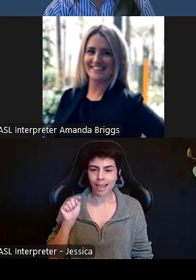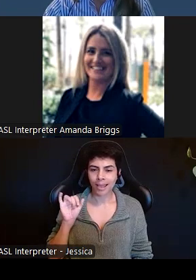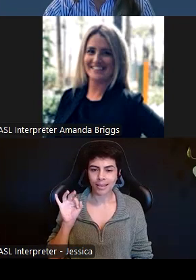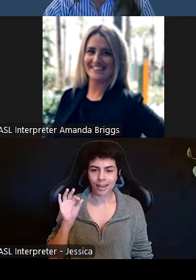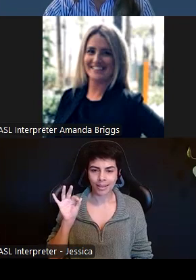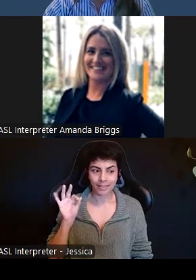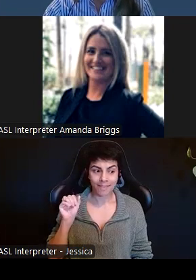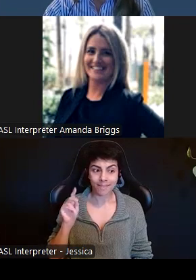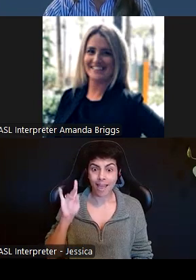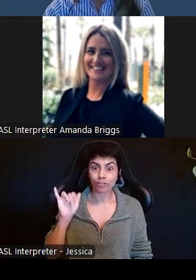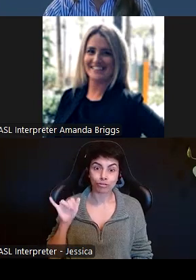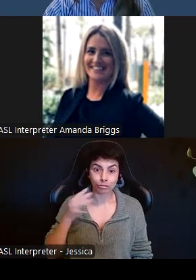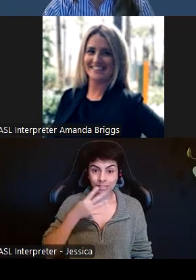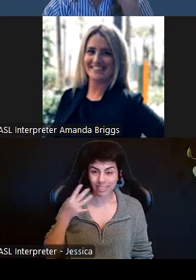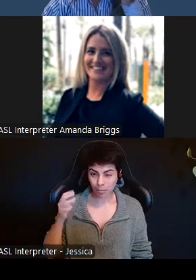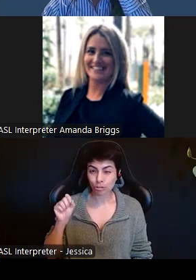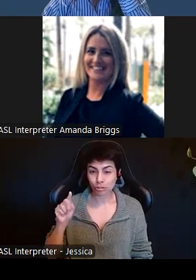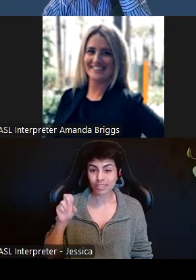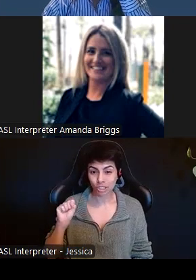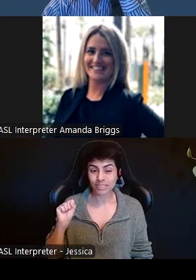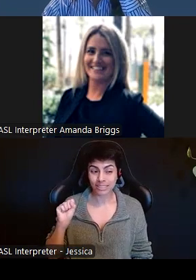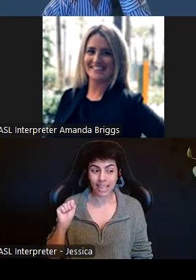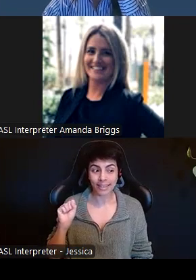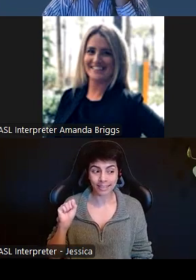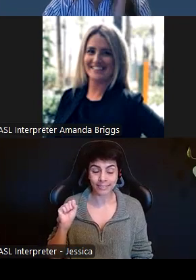That term is important because many of the changes that occurred